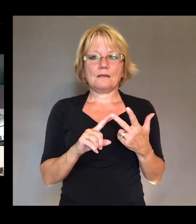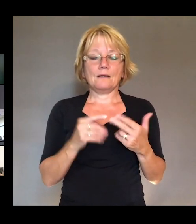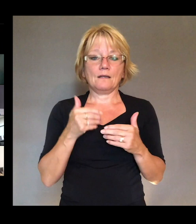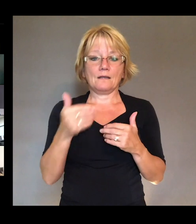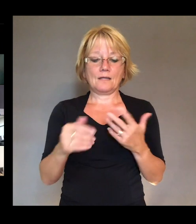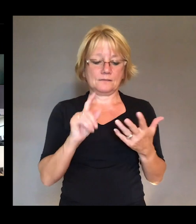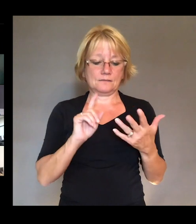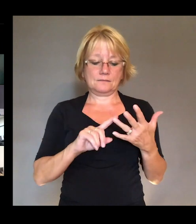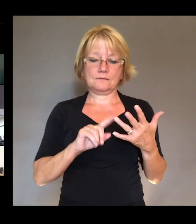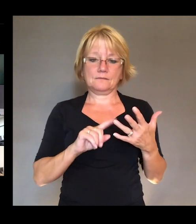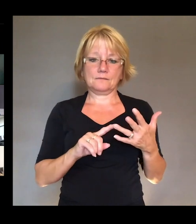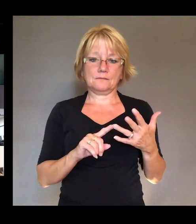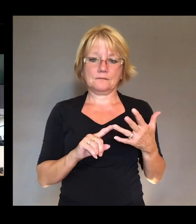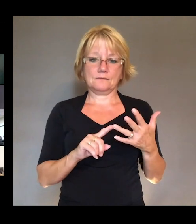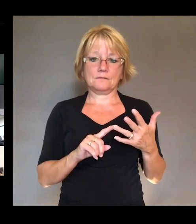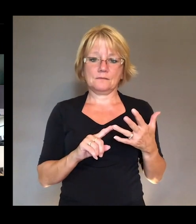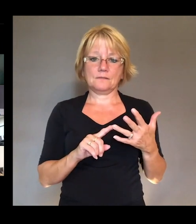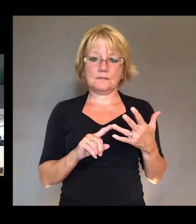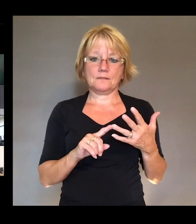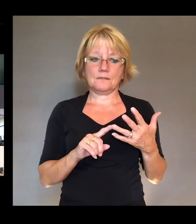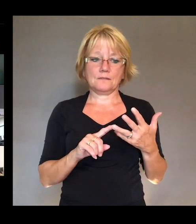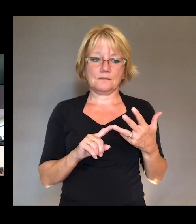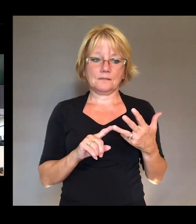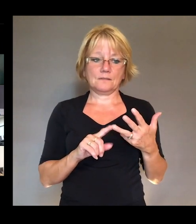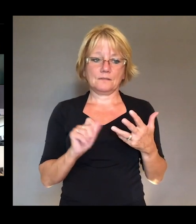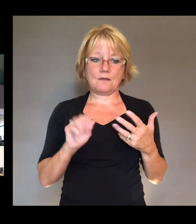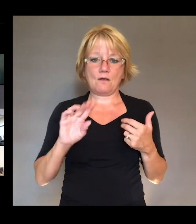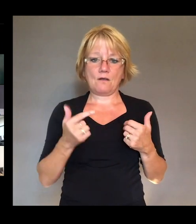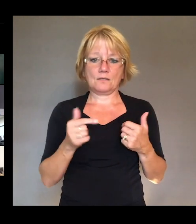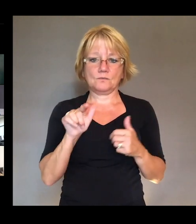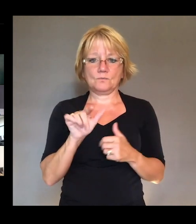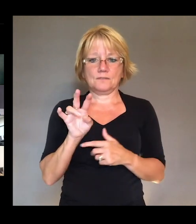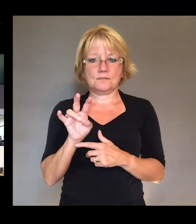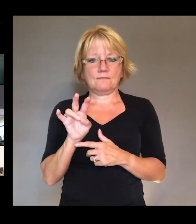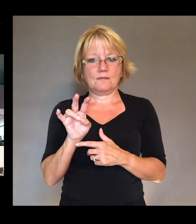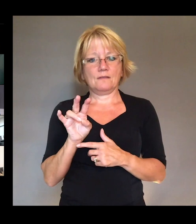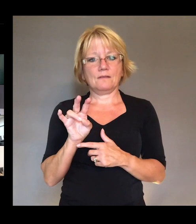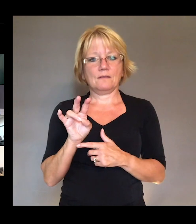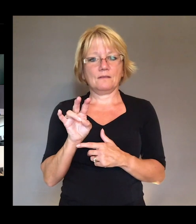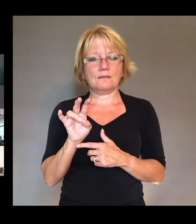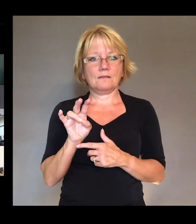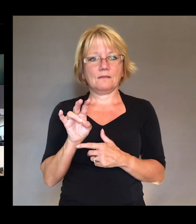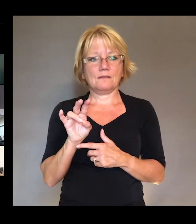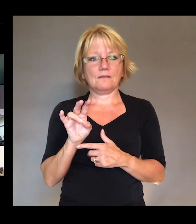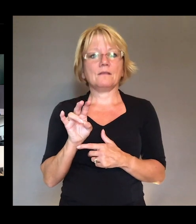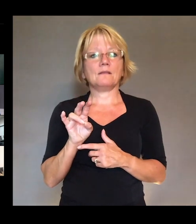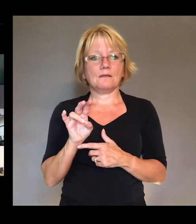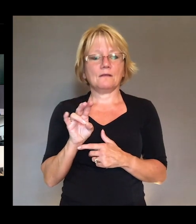And today our next one will be on August 27th, which is, I believe I have my thing in front of me.